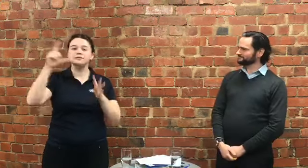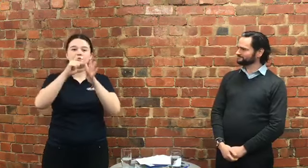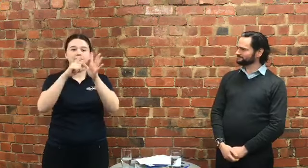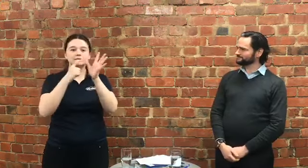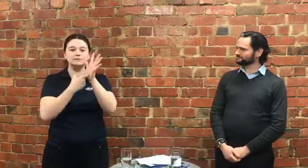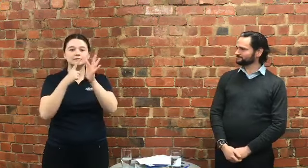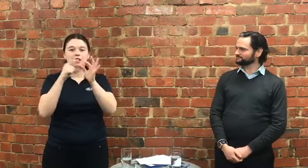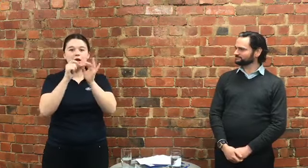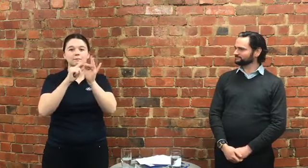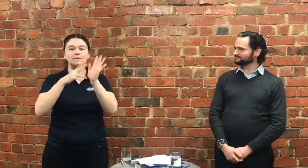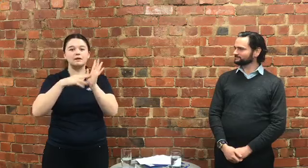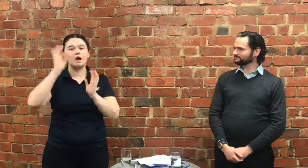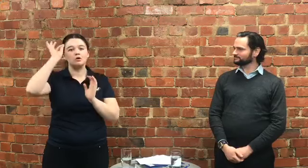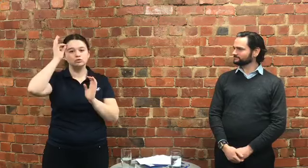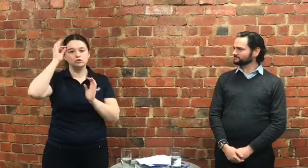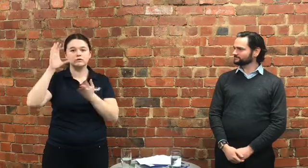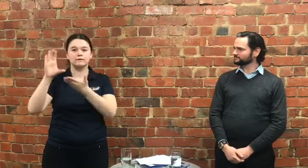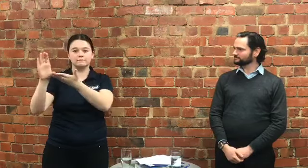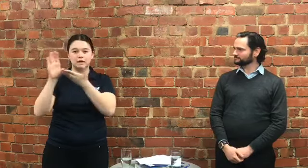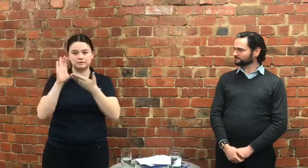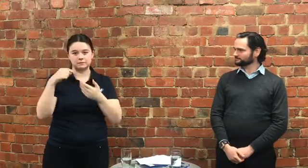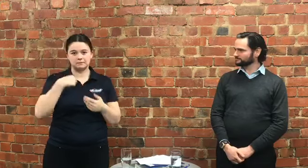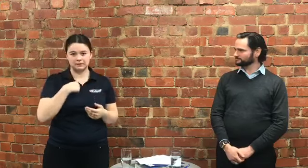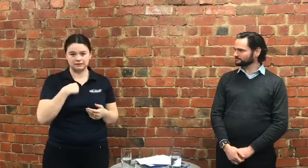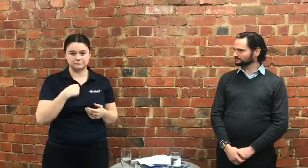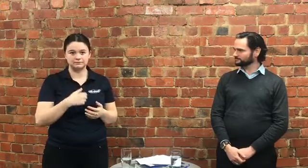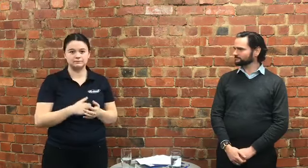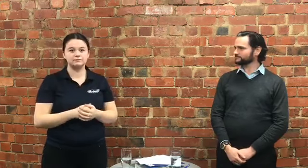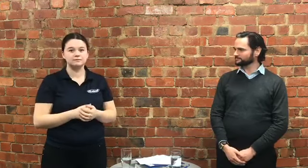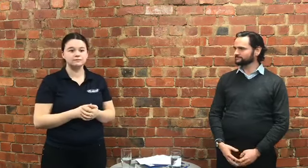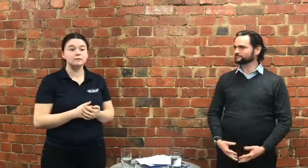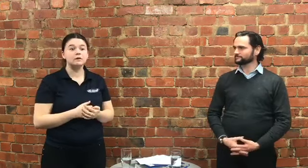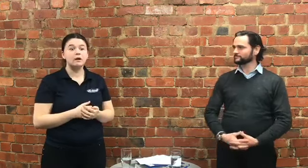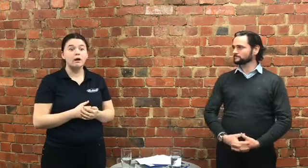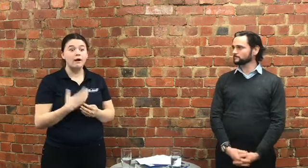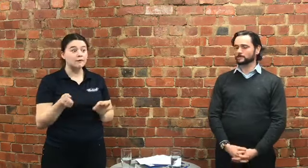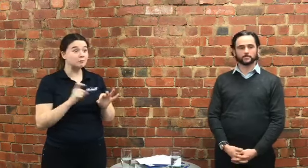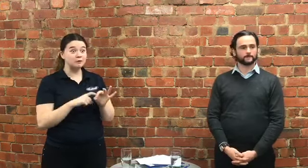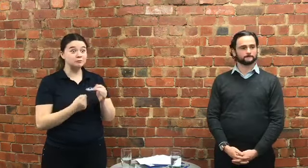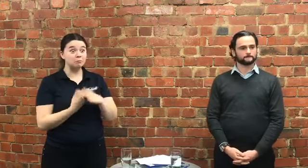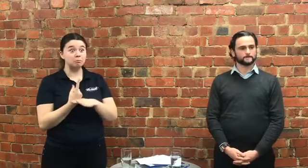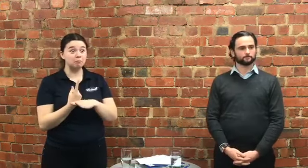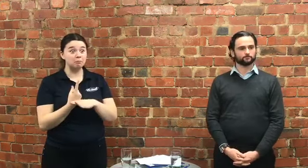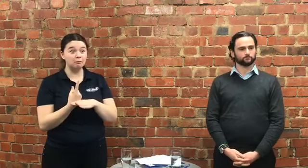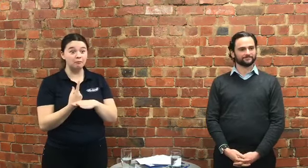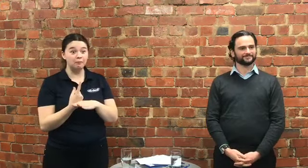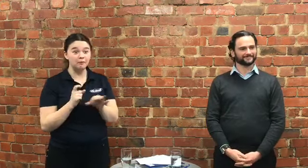Okay, so on that note, Darebin Council who has funded us this evening,